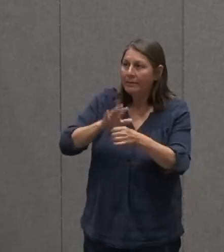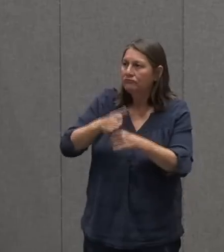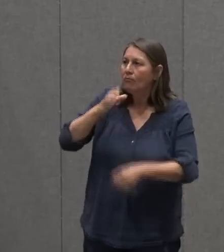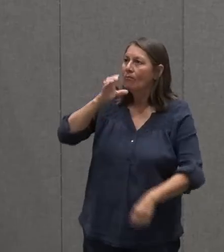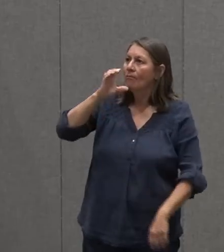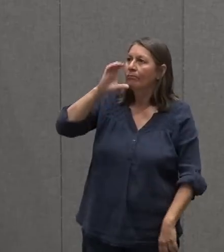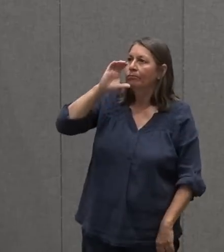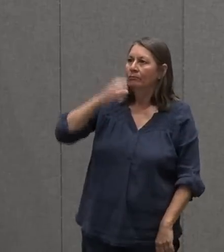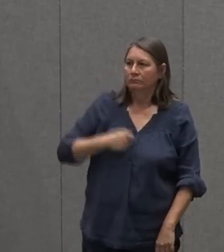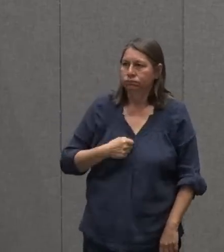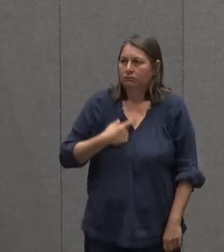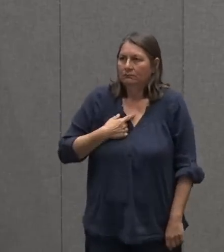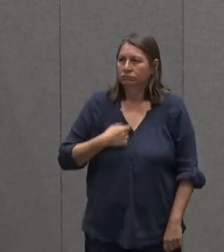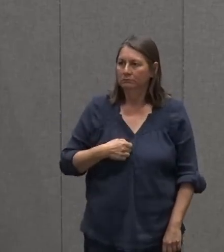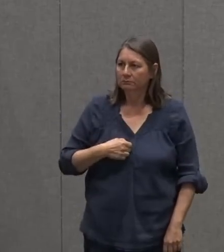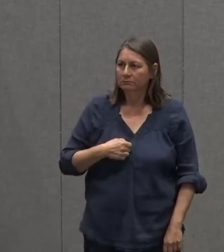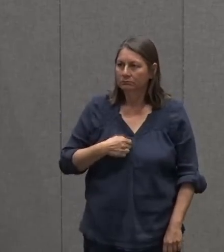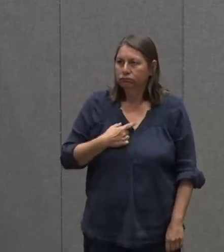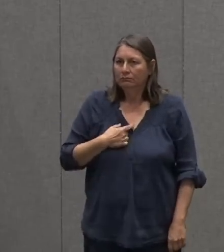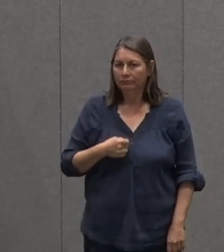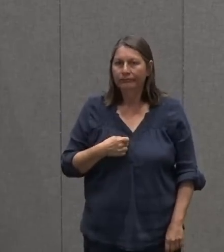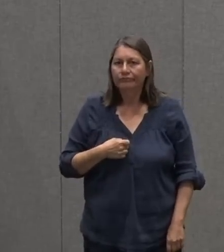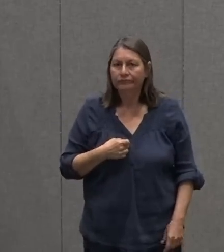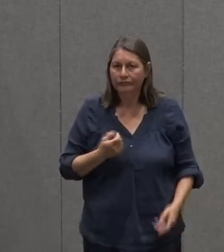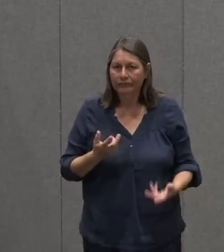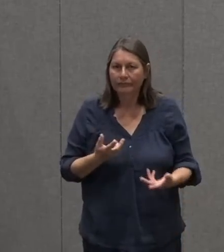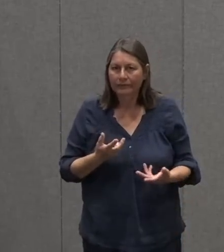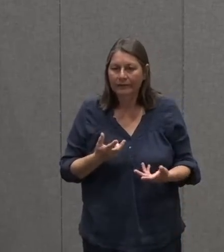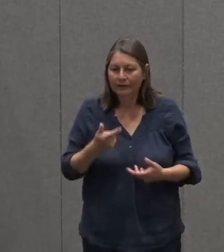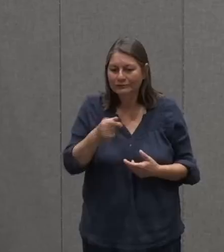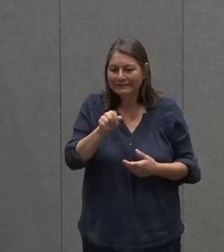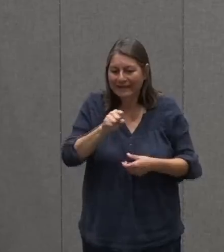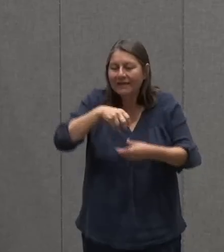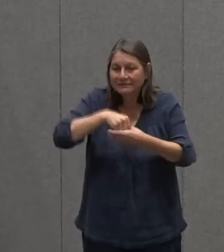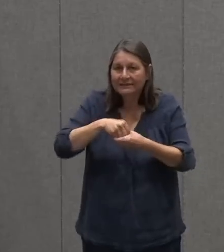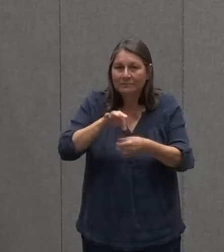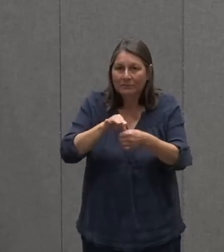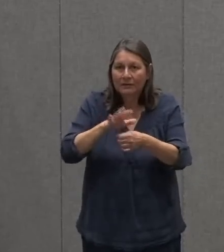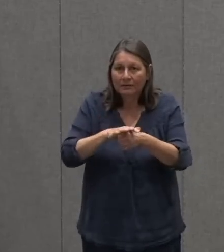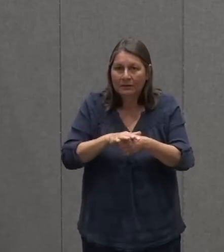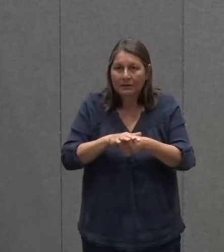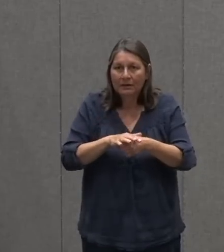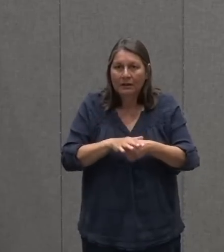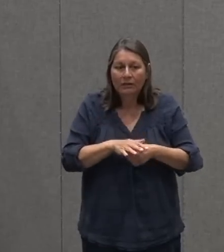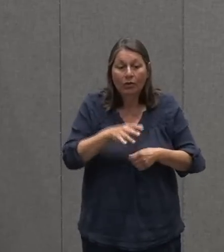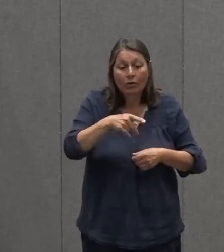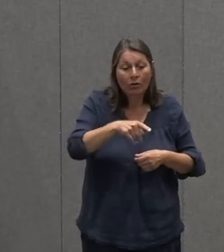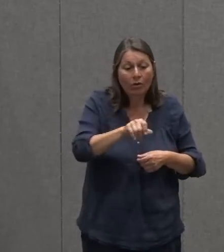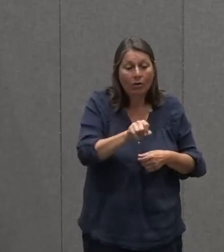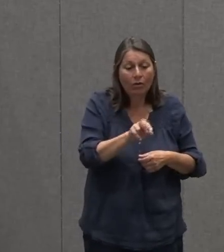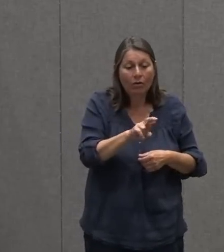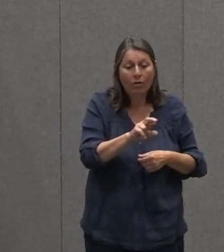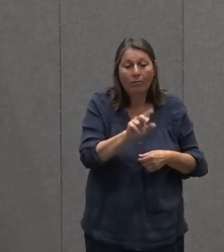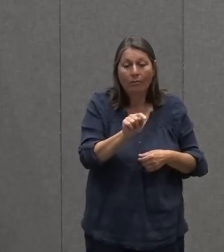So there are particles everywhere around us, and matter that we can't see with our eyes.